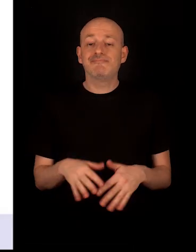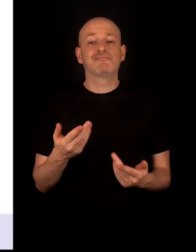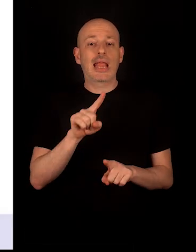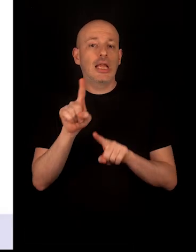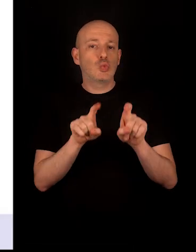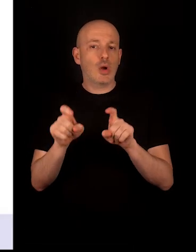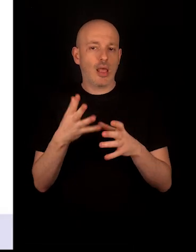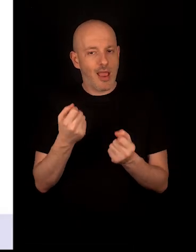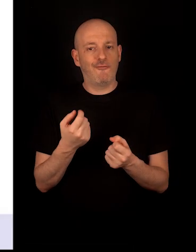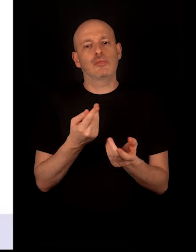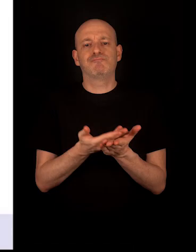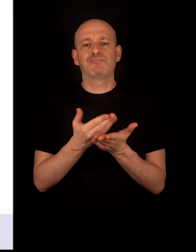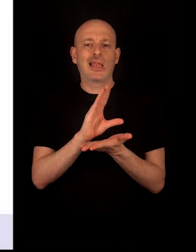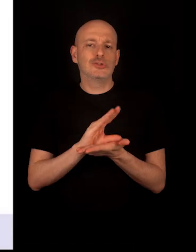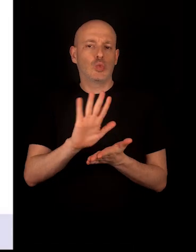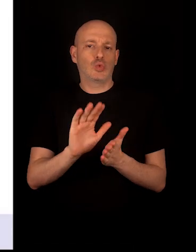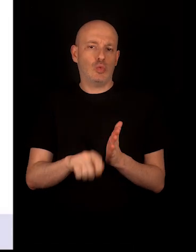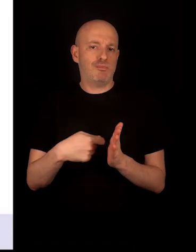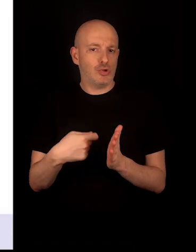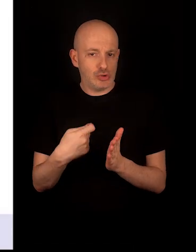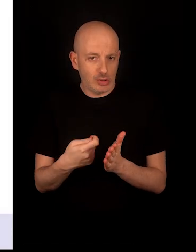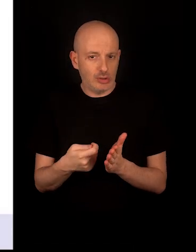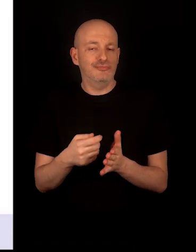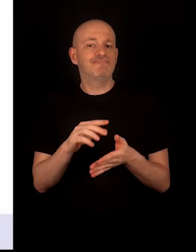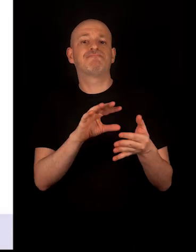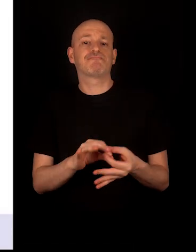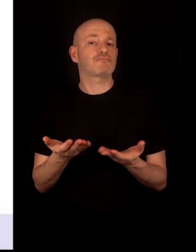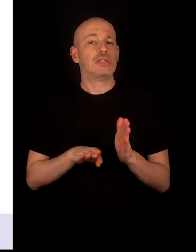and you must fill in a short questionnaire presenting the results of your project.